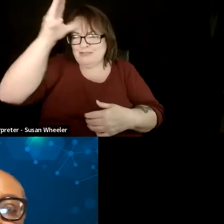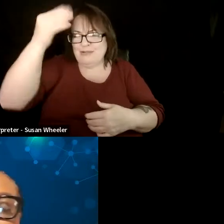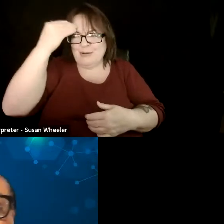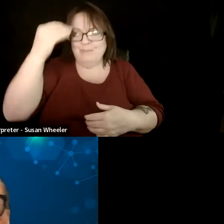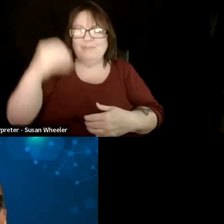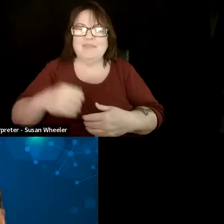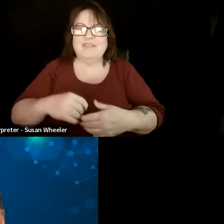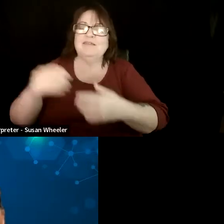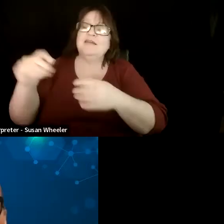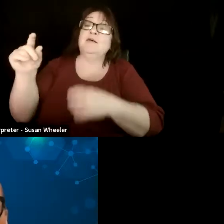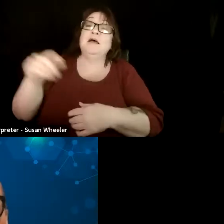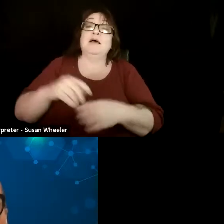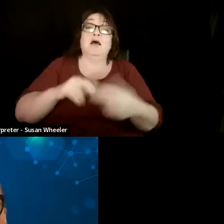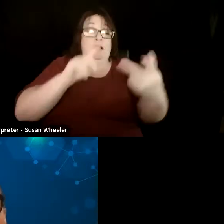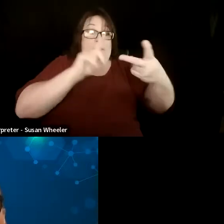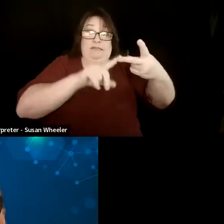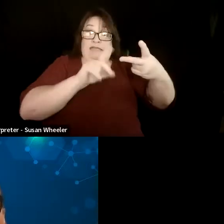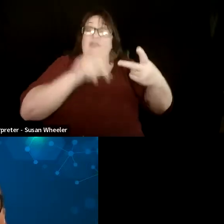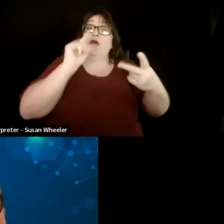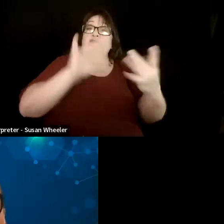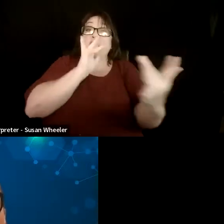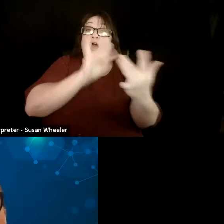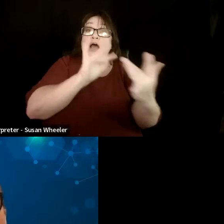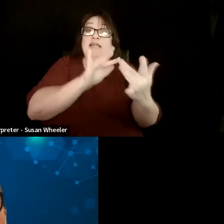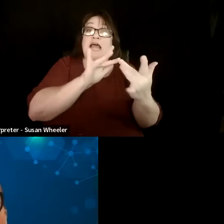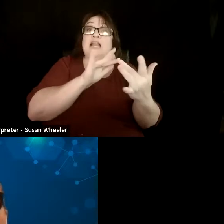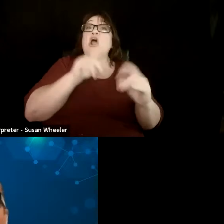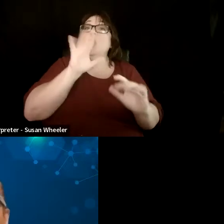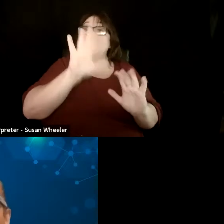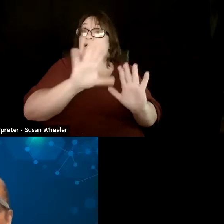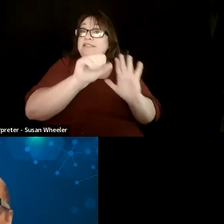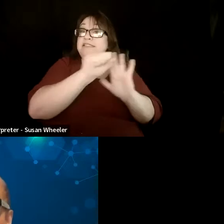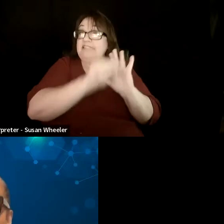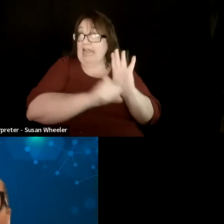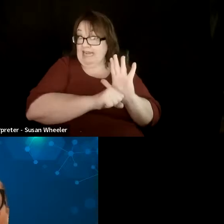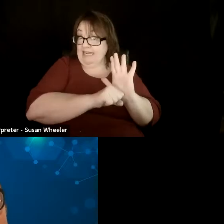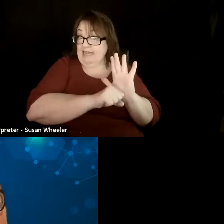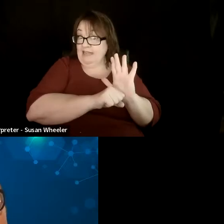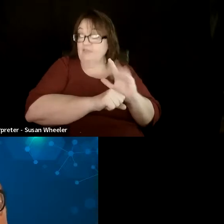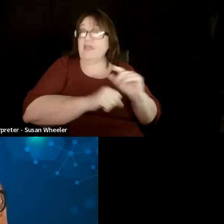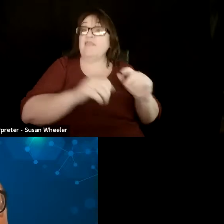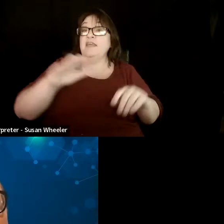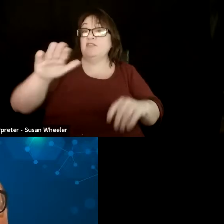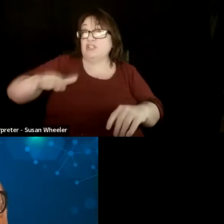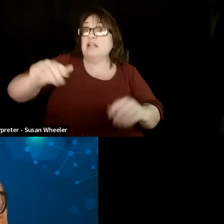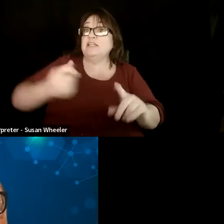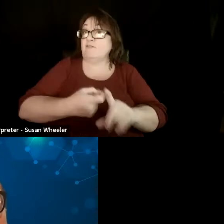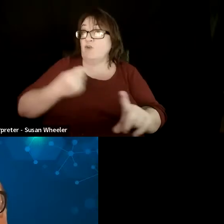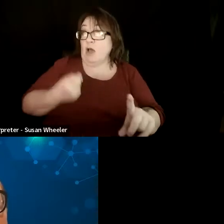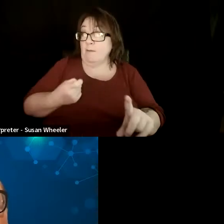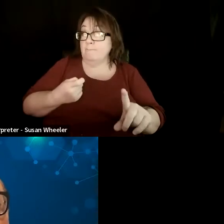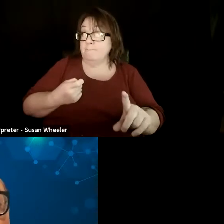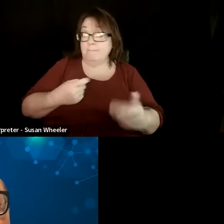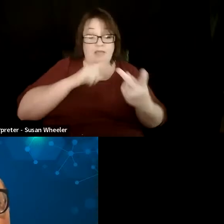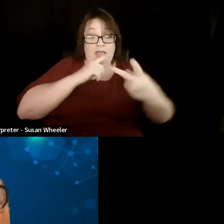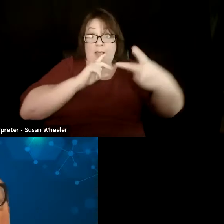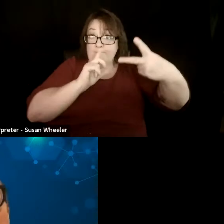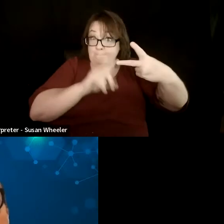have to contact the applicable state that the minor is from and also the state that the work is being performed in